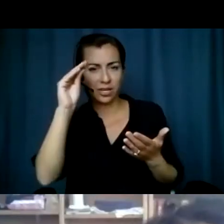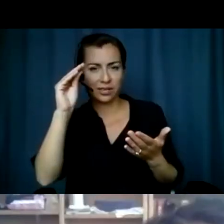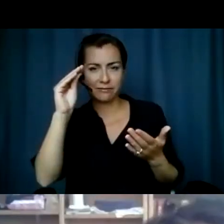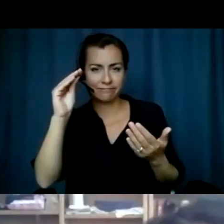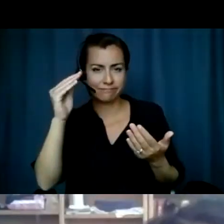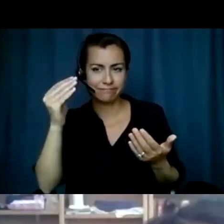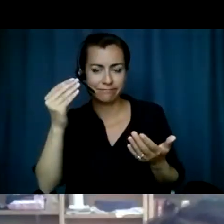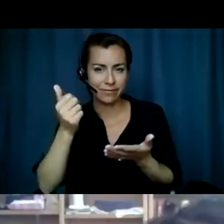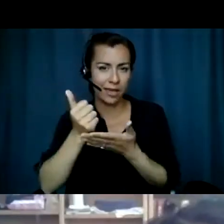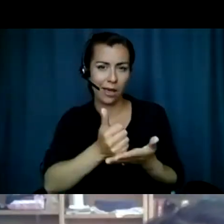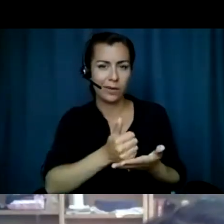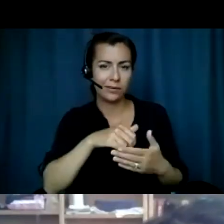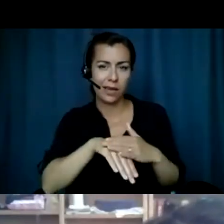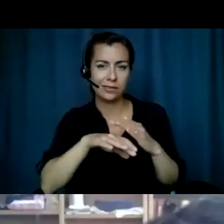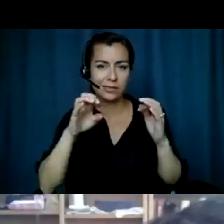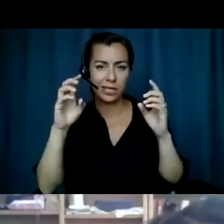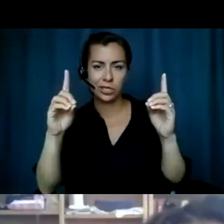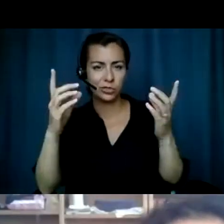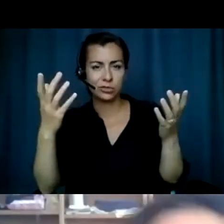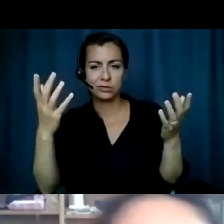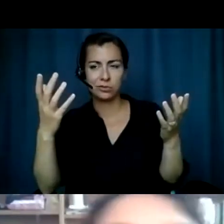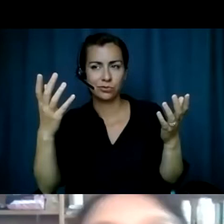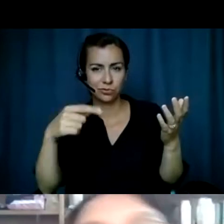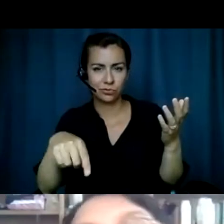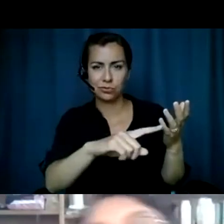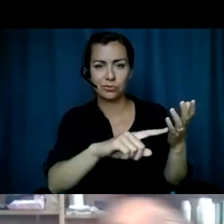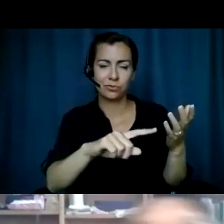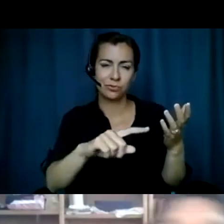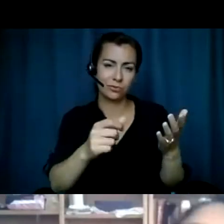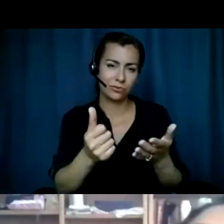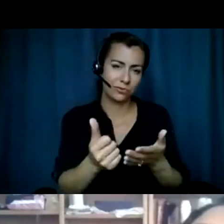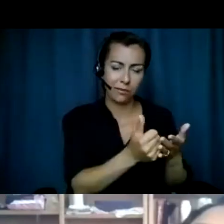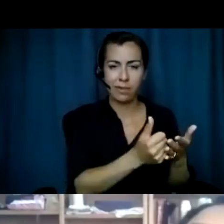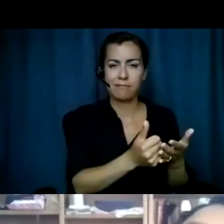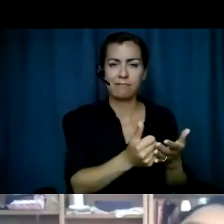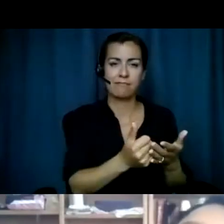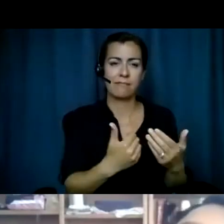joining us today, and please take time to complete the quick poll, or two question